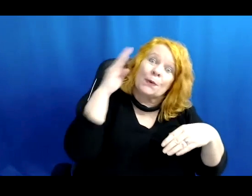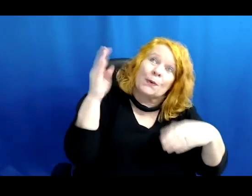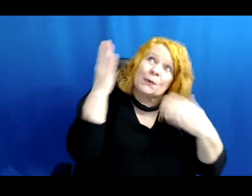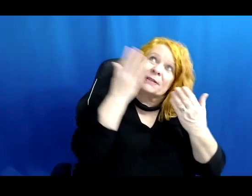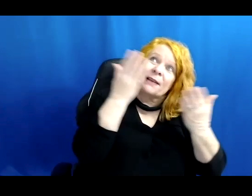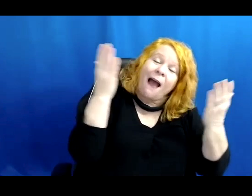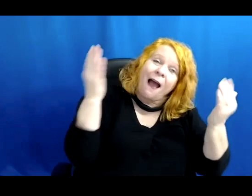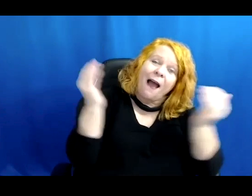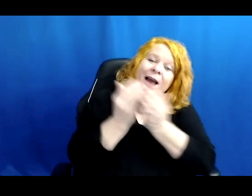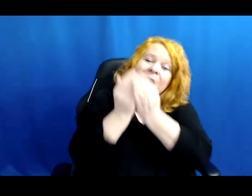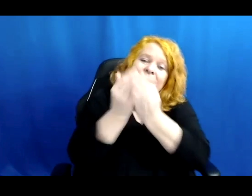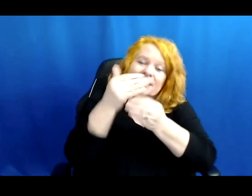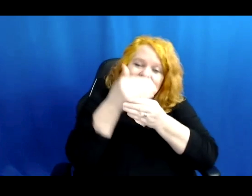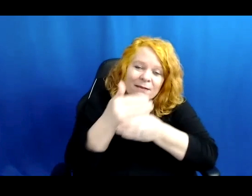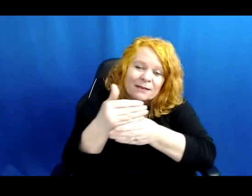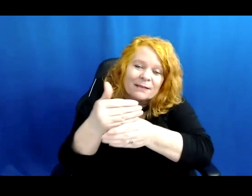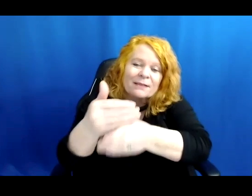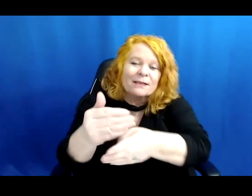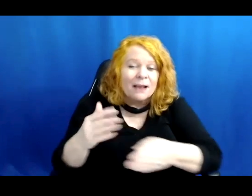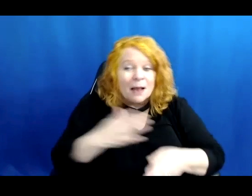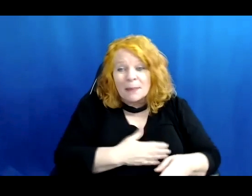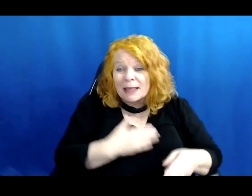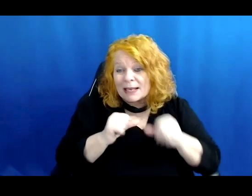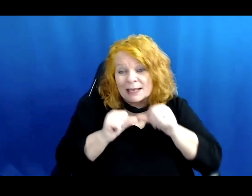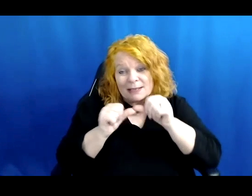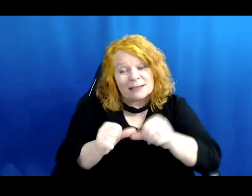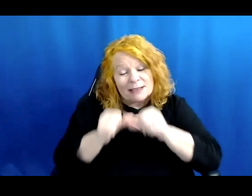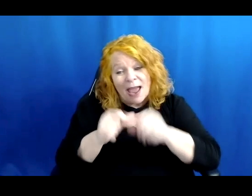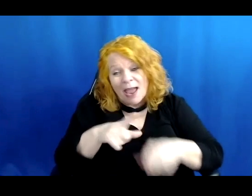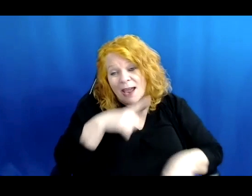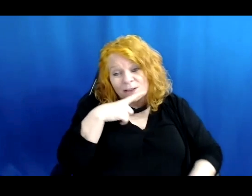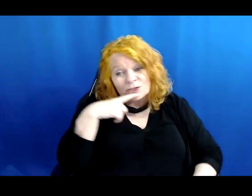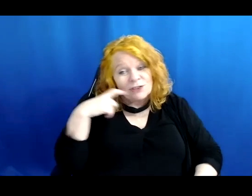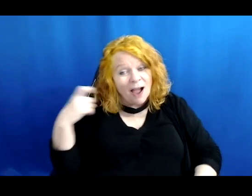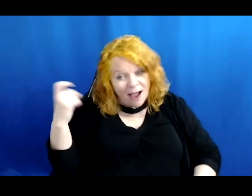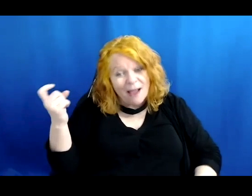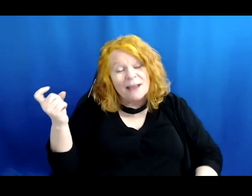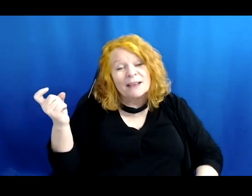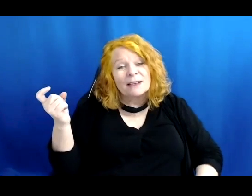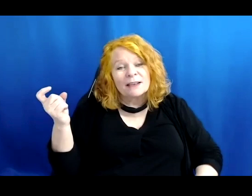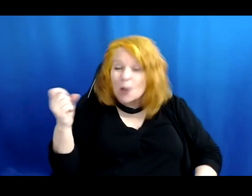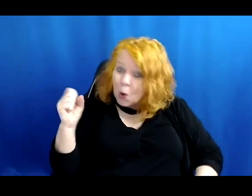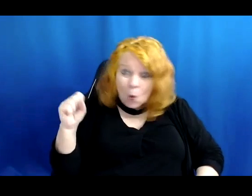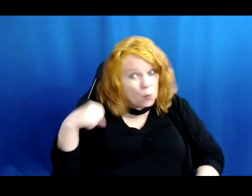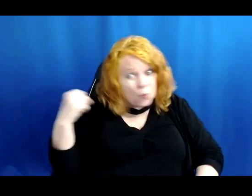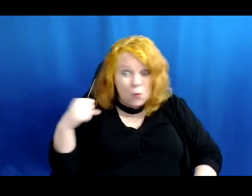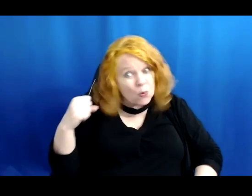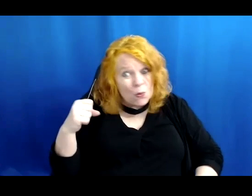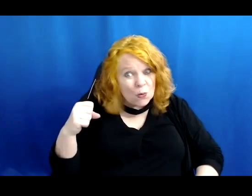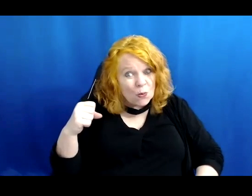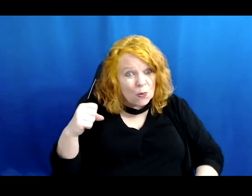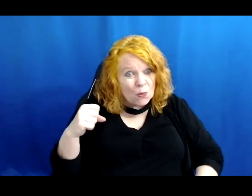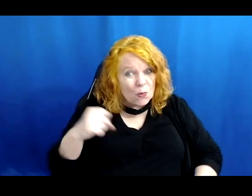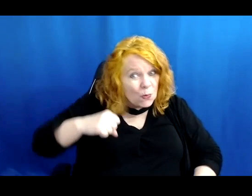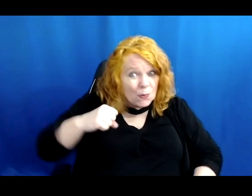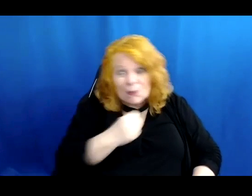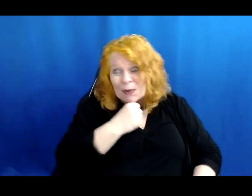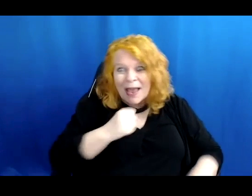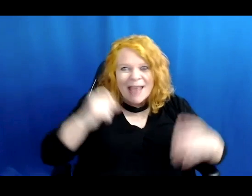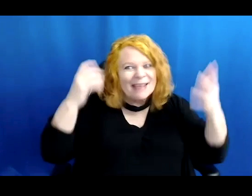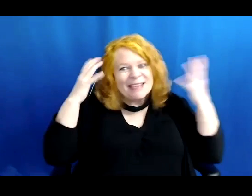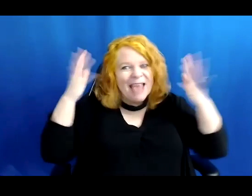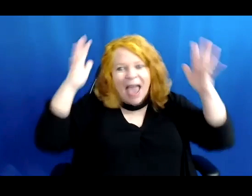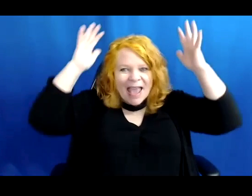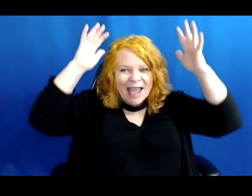sailing in the breeze, just please stay dry. WOOH and a big YAY! I’m putting one eye